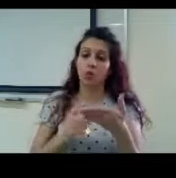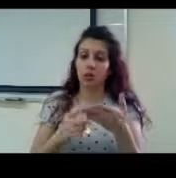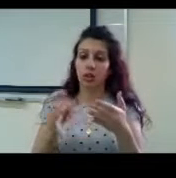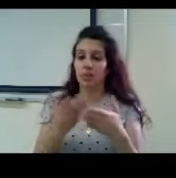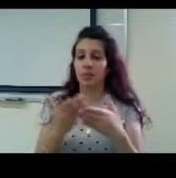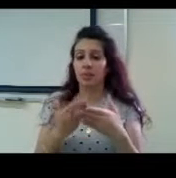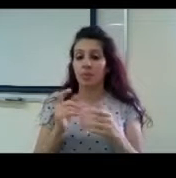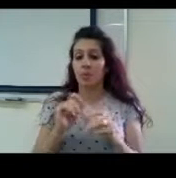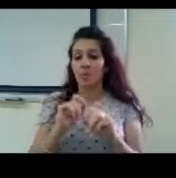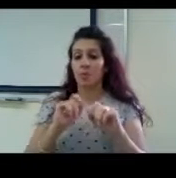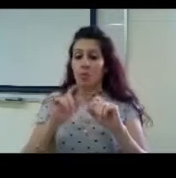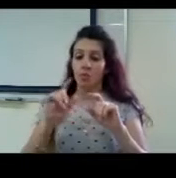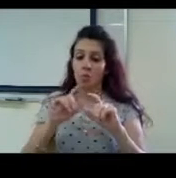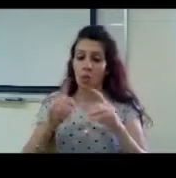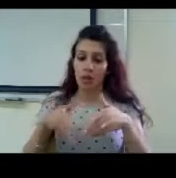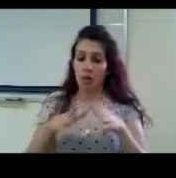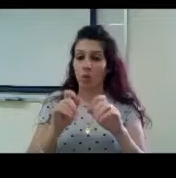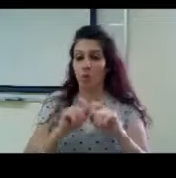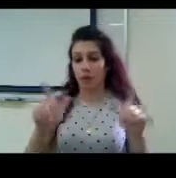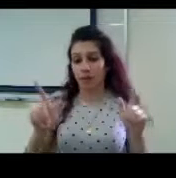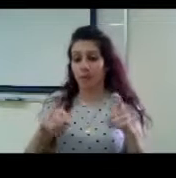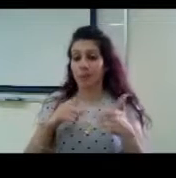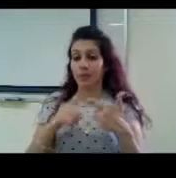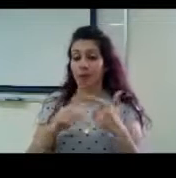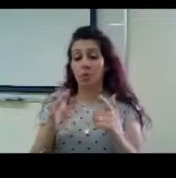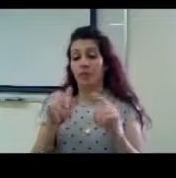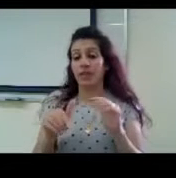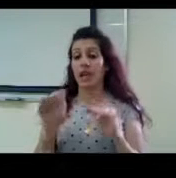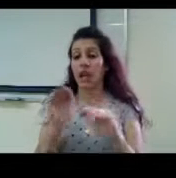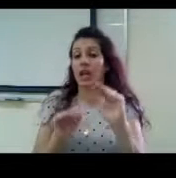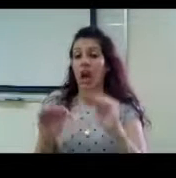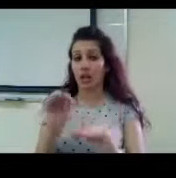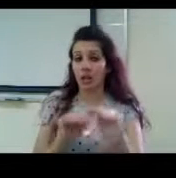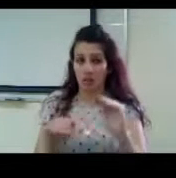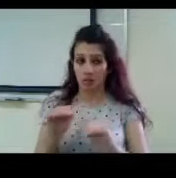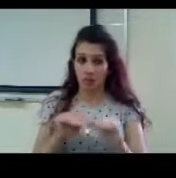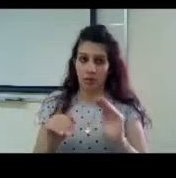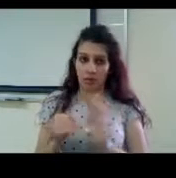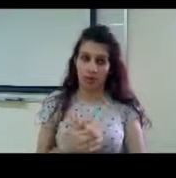learning and and to provide them with the resourcing on how to do that so